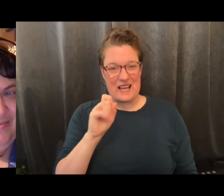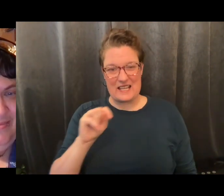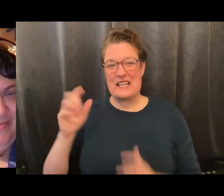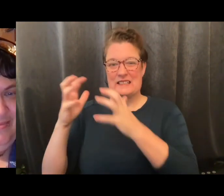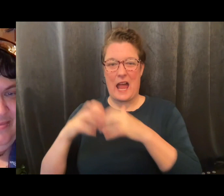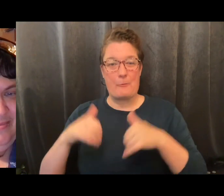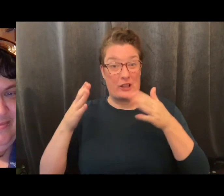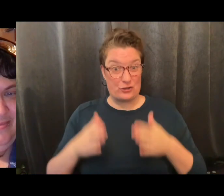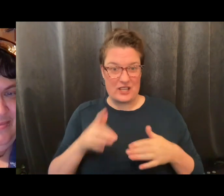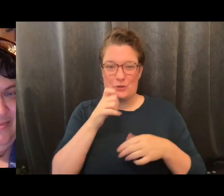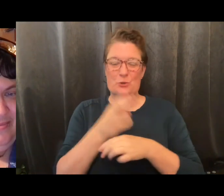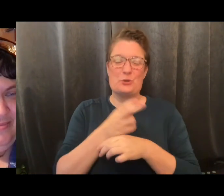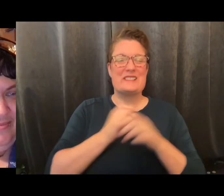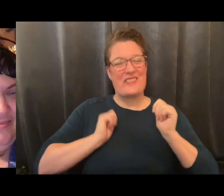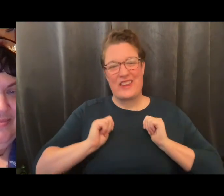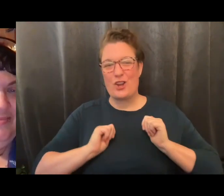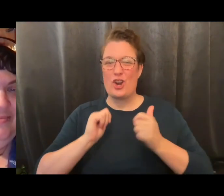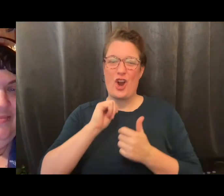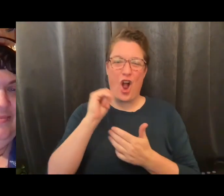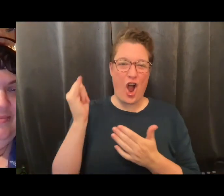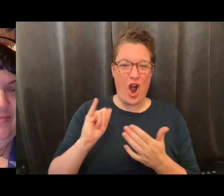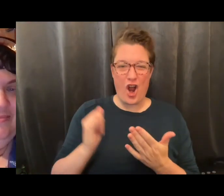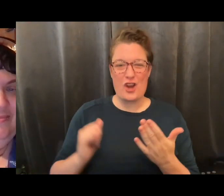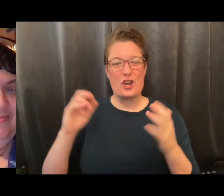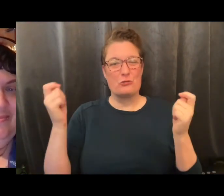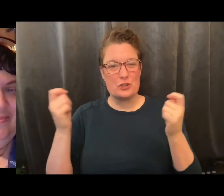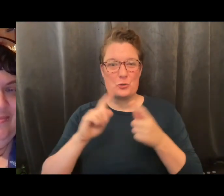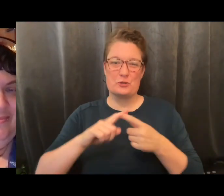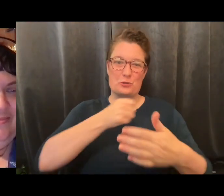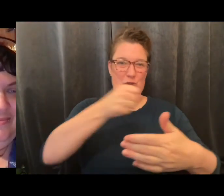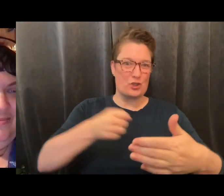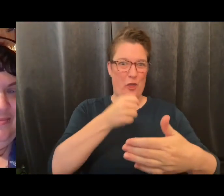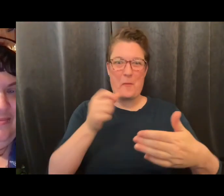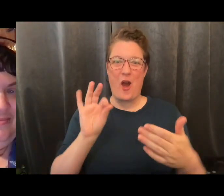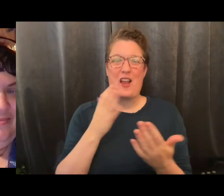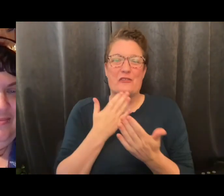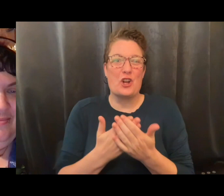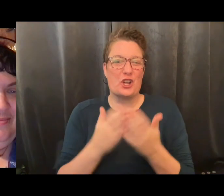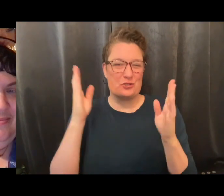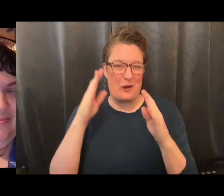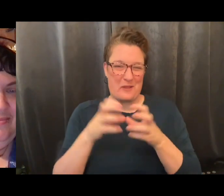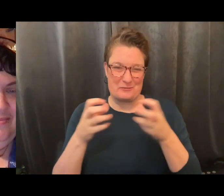good trouble pot as often as possible. Passion is her motor, her backup engine is a wild belief in the